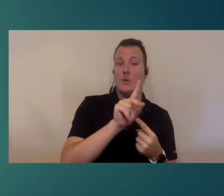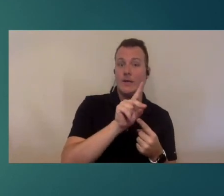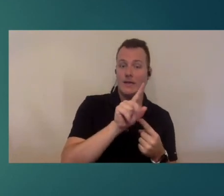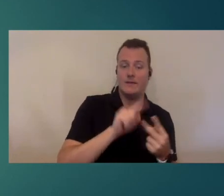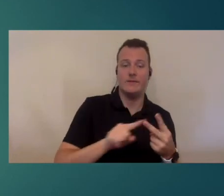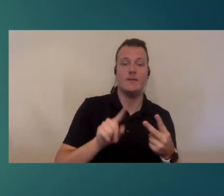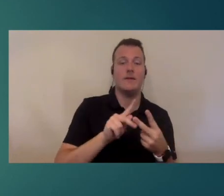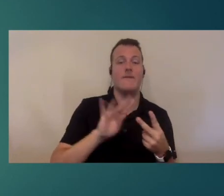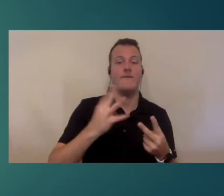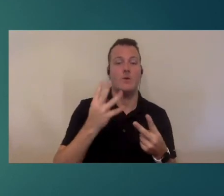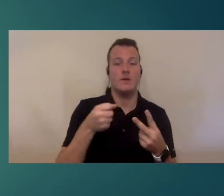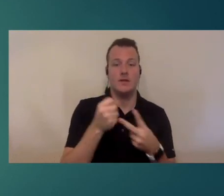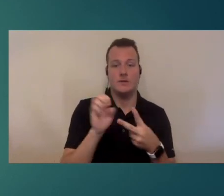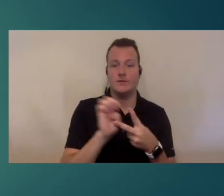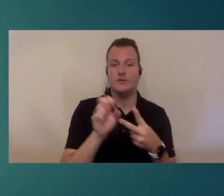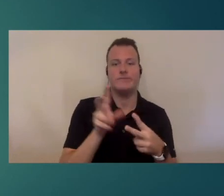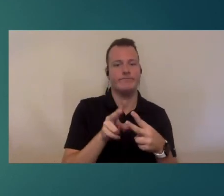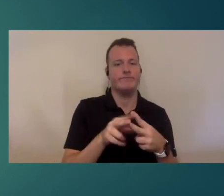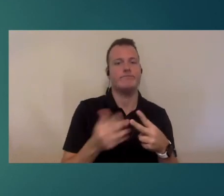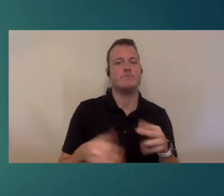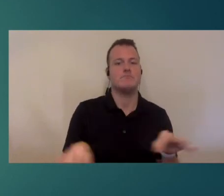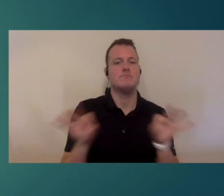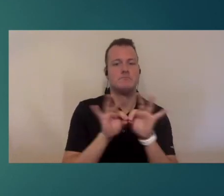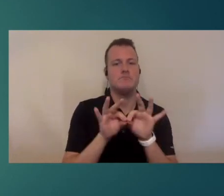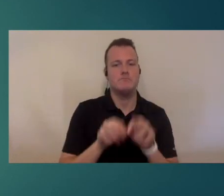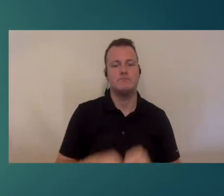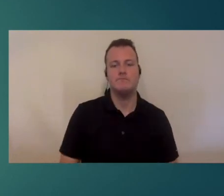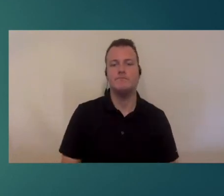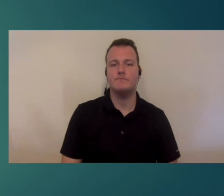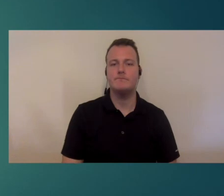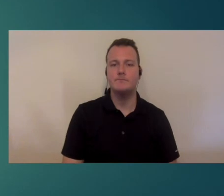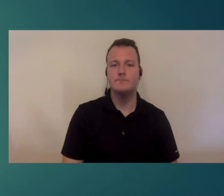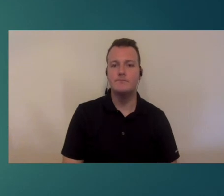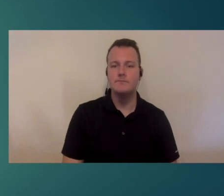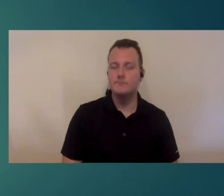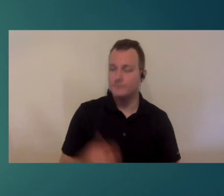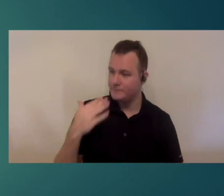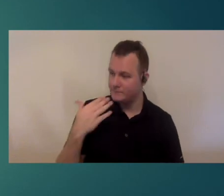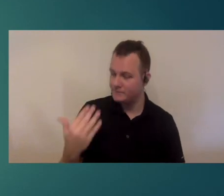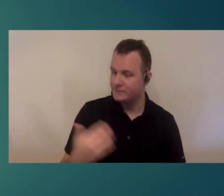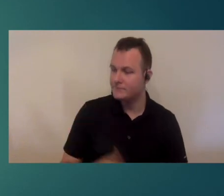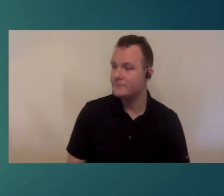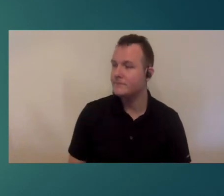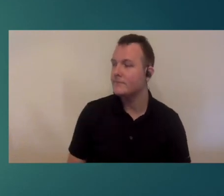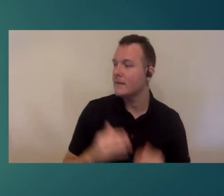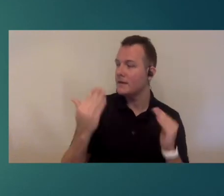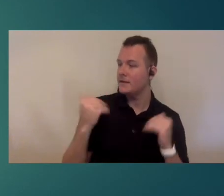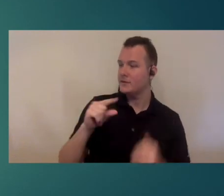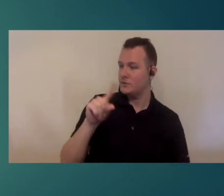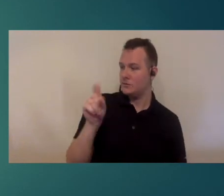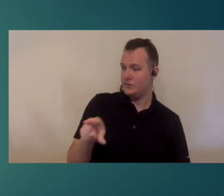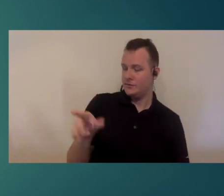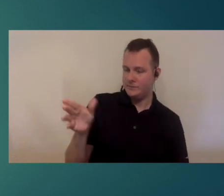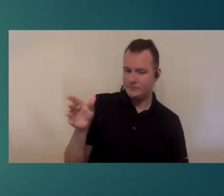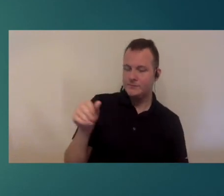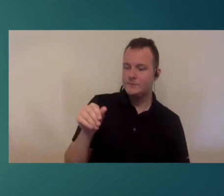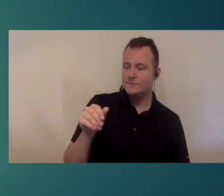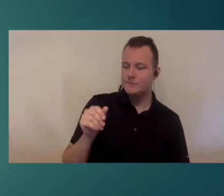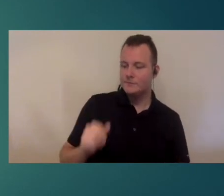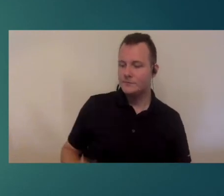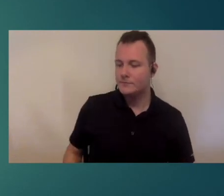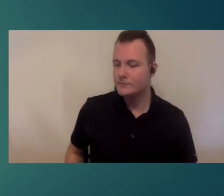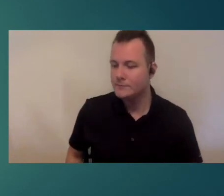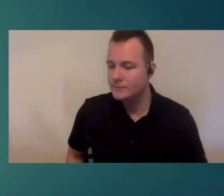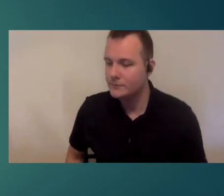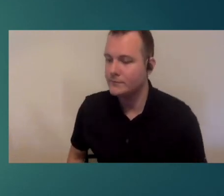are really the two big things. Thank you. The next question is what is: what is an